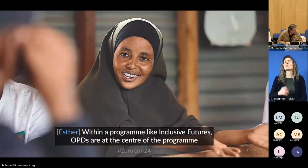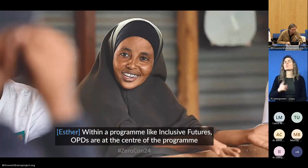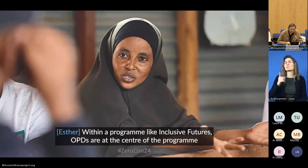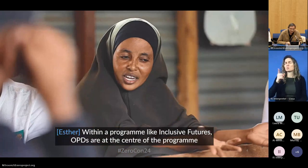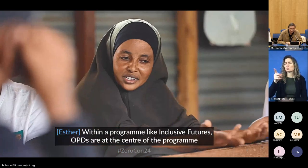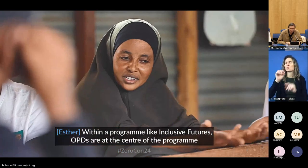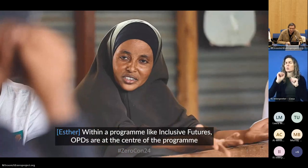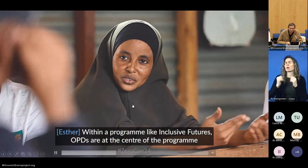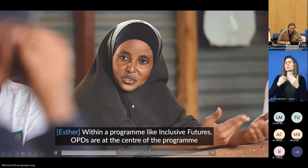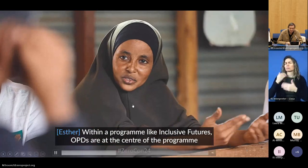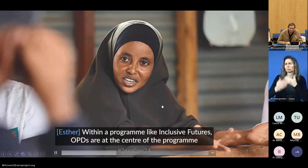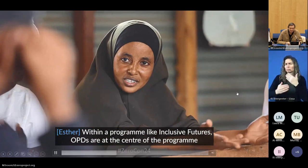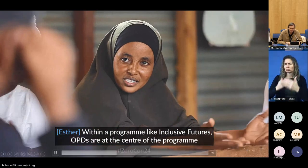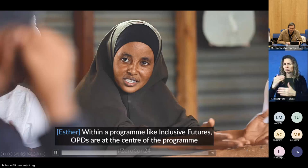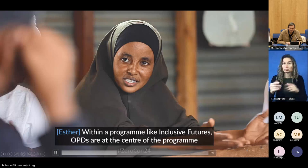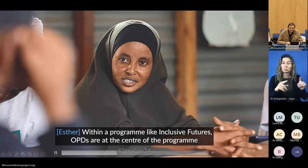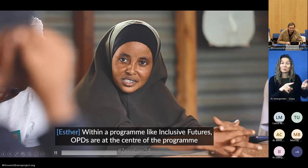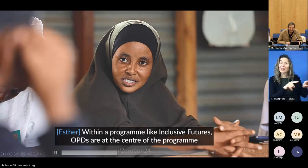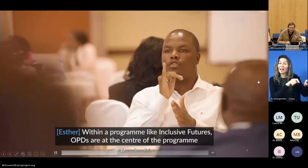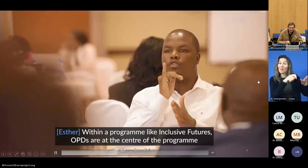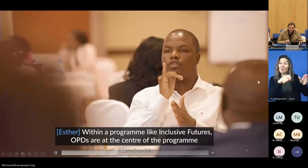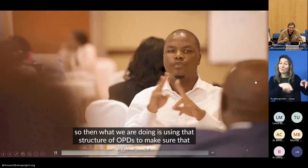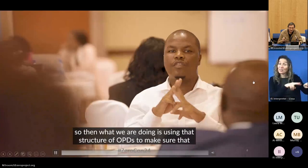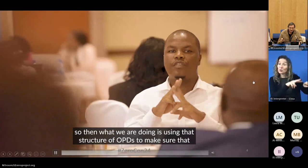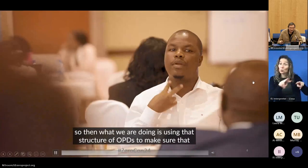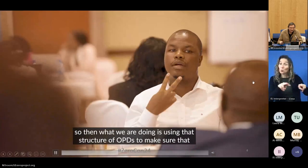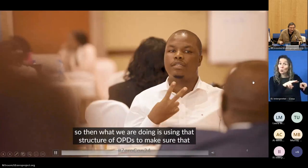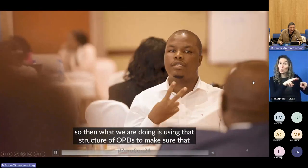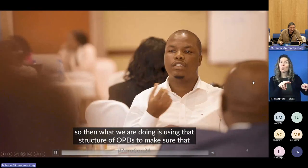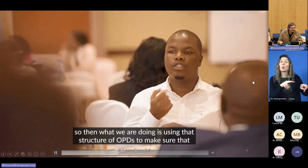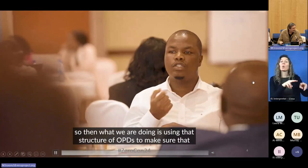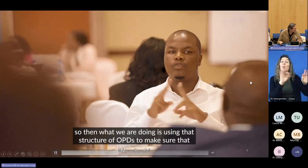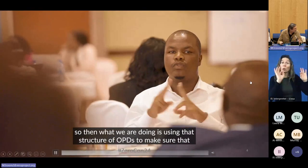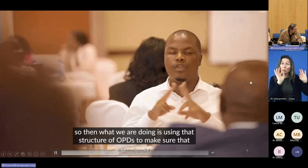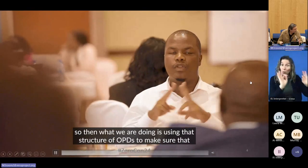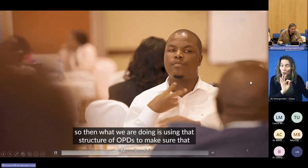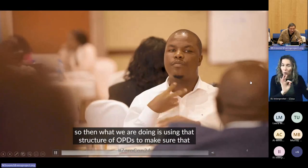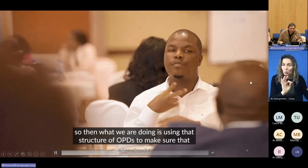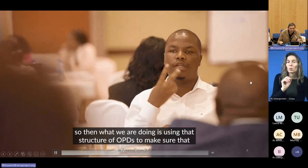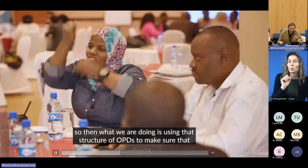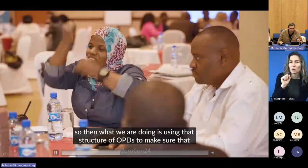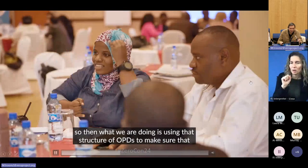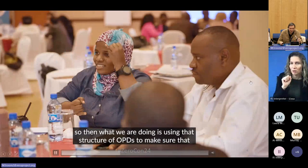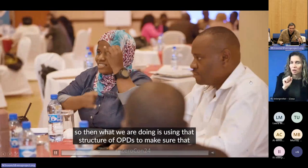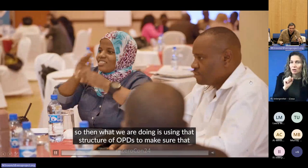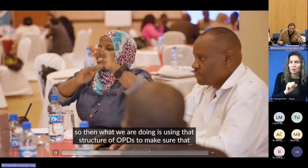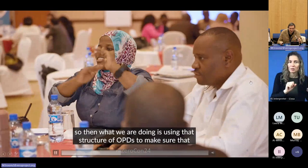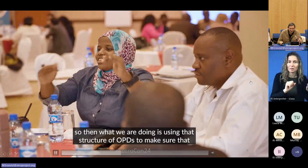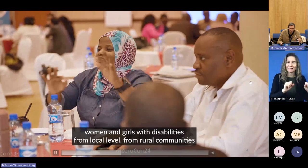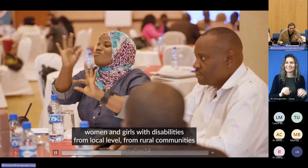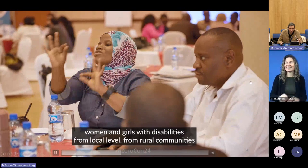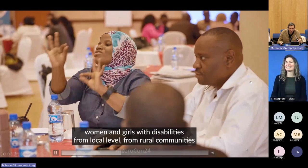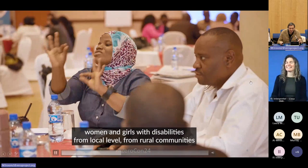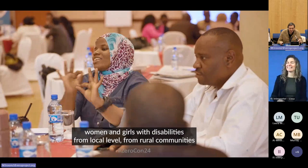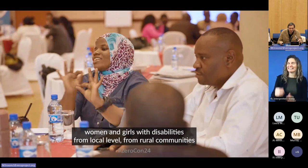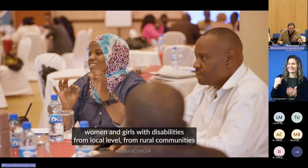Yeah, I think technology is not on our side. We will try to fix the video,